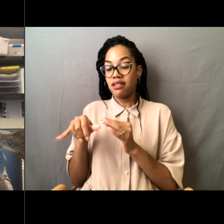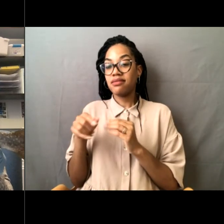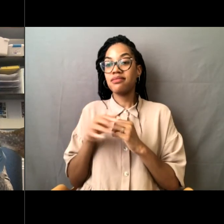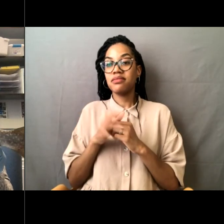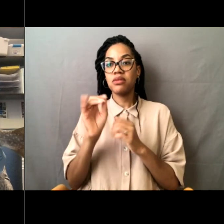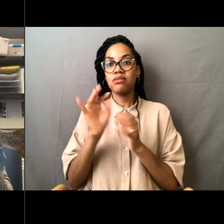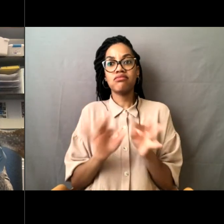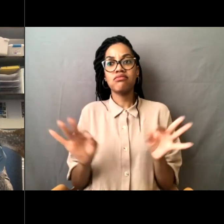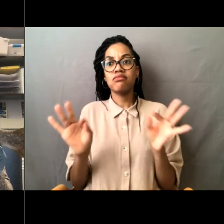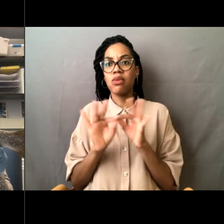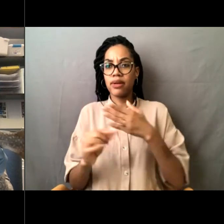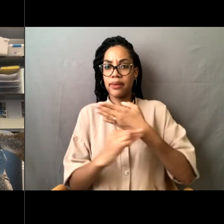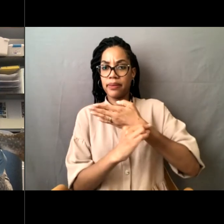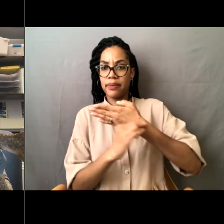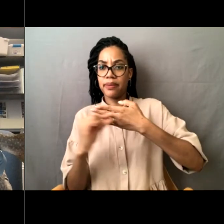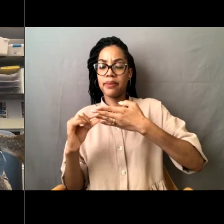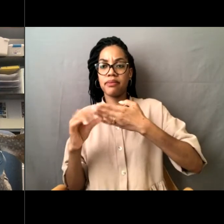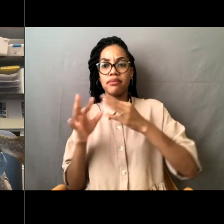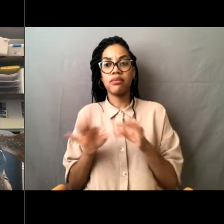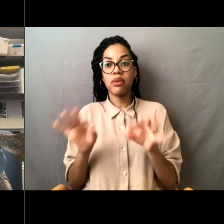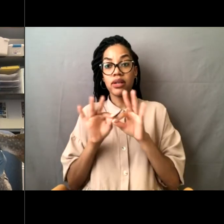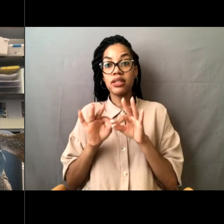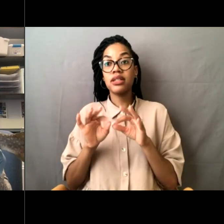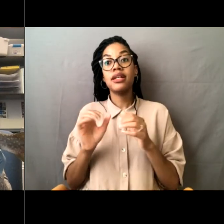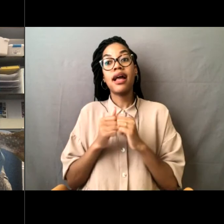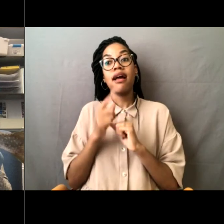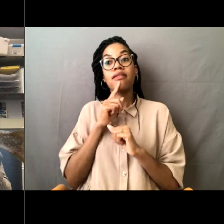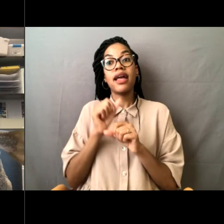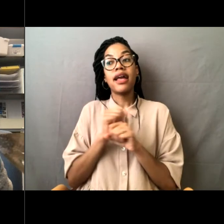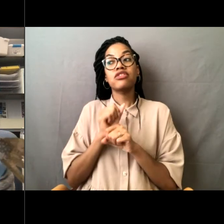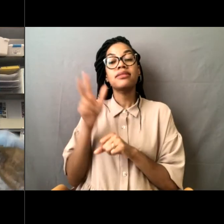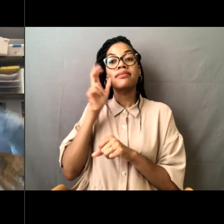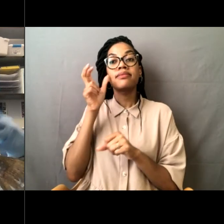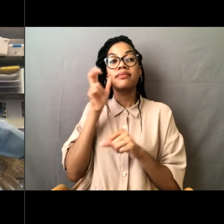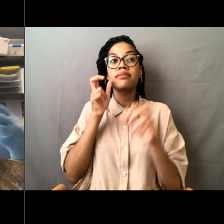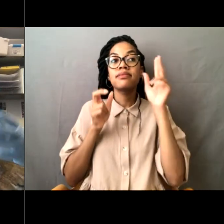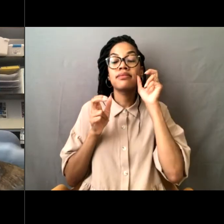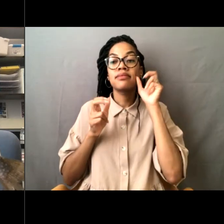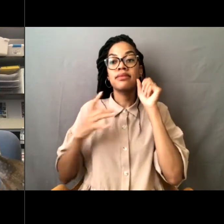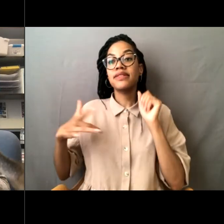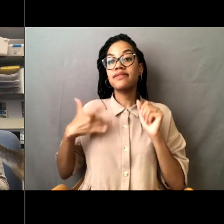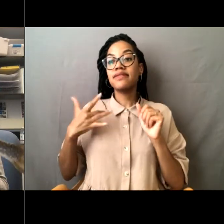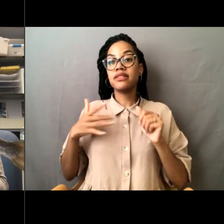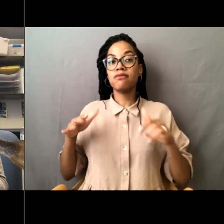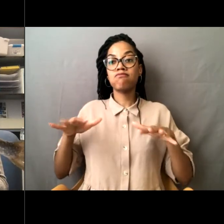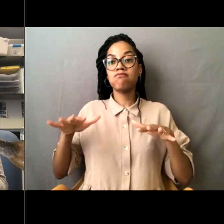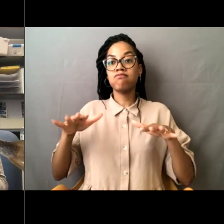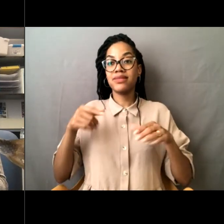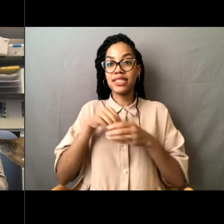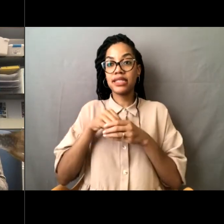That is how lake trout are taking in sensory information about what's happening in the water. So those are kind of,